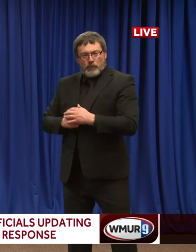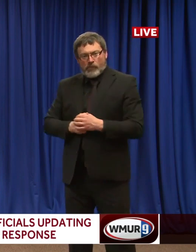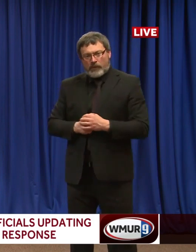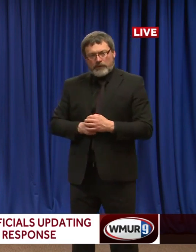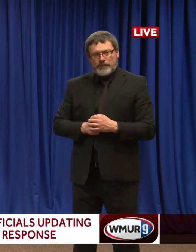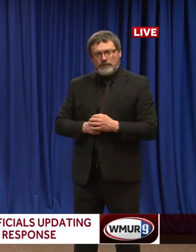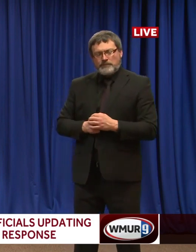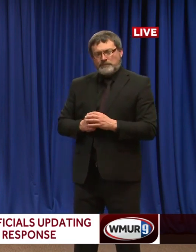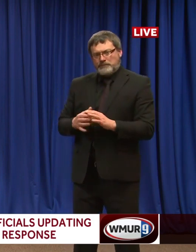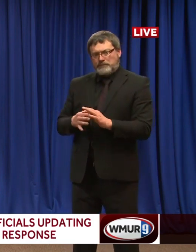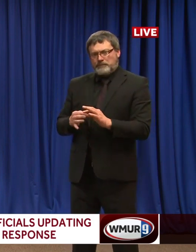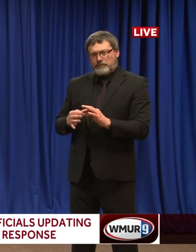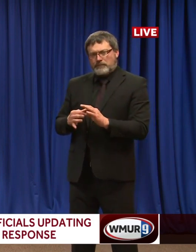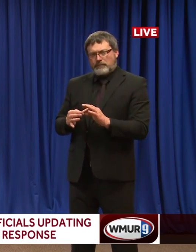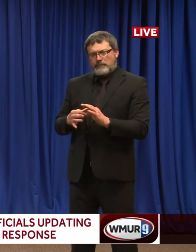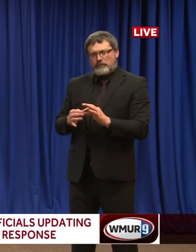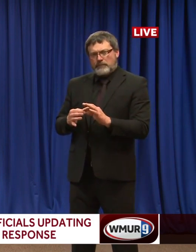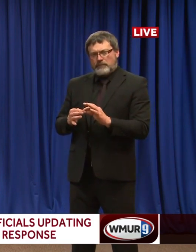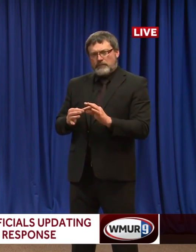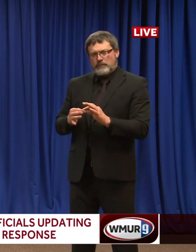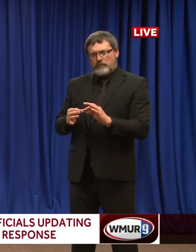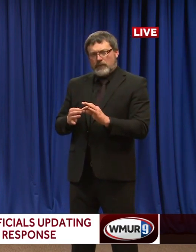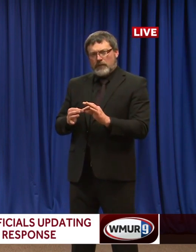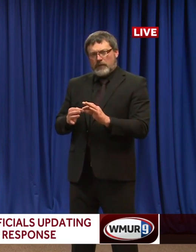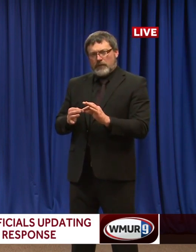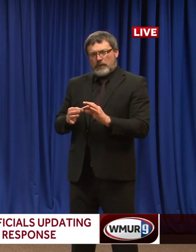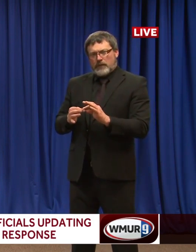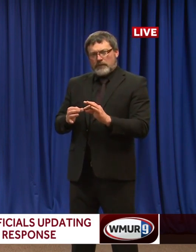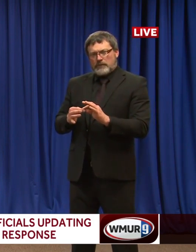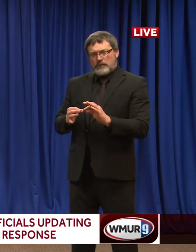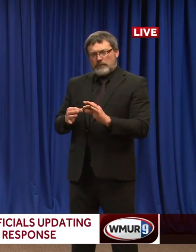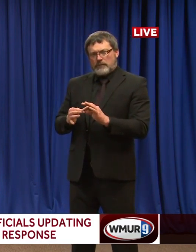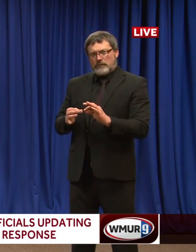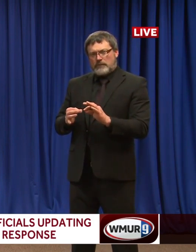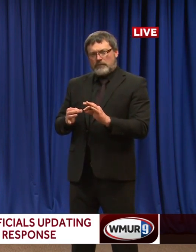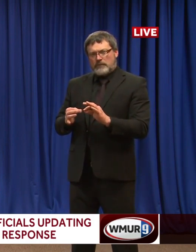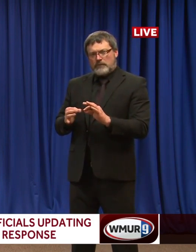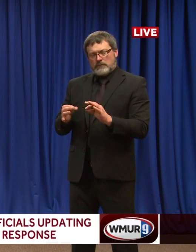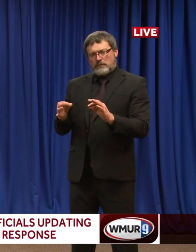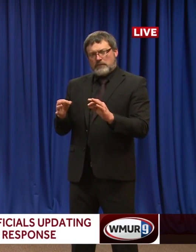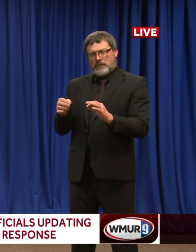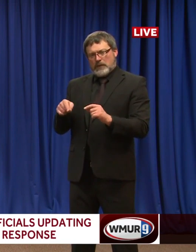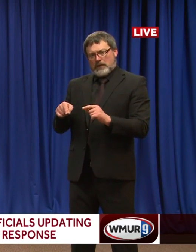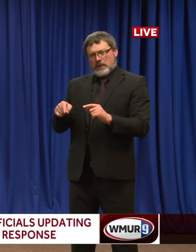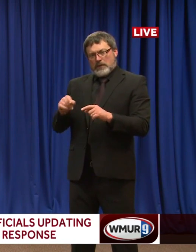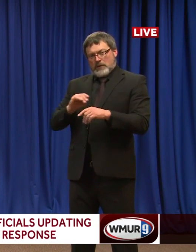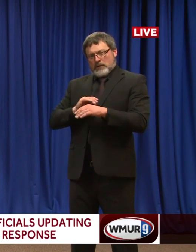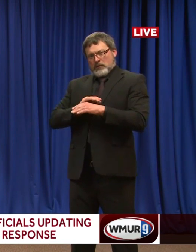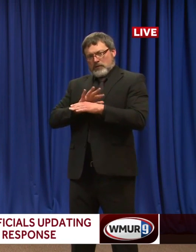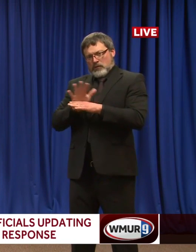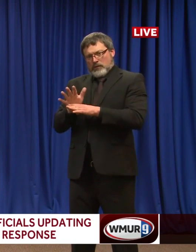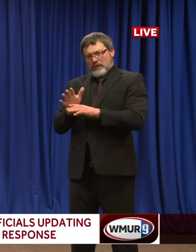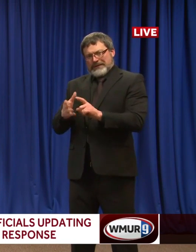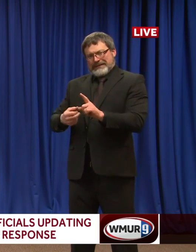ANOTHER COULD HAVE BEEN IDENTIFIED A LOT OF WORKERS WERE AFFECTED JULIE. THOSE PEOPLE ARE NO LONGER ON THE JOB. THOSE JOBS ARE HARD TO FILL.